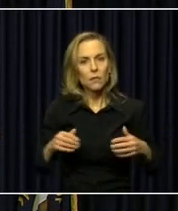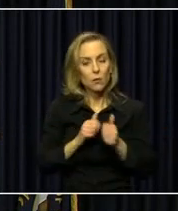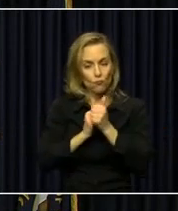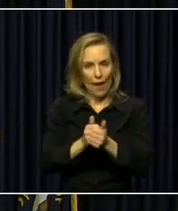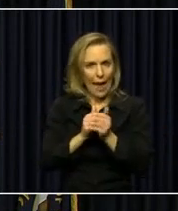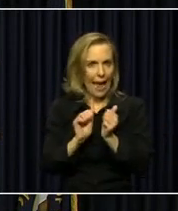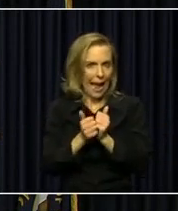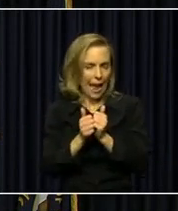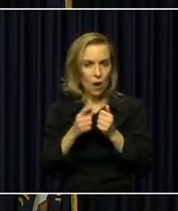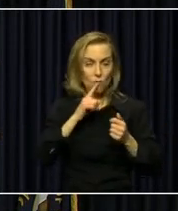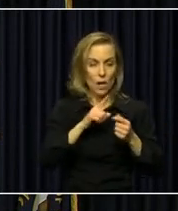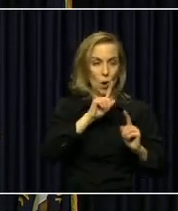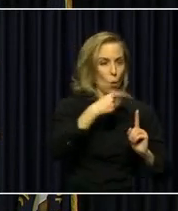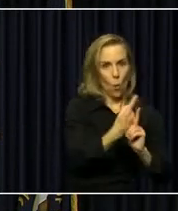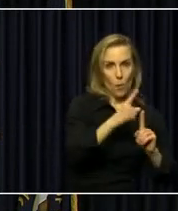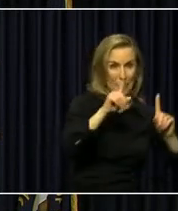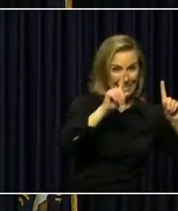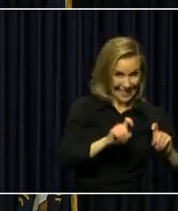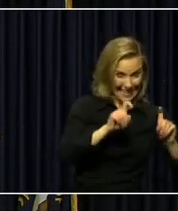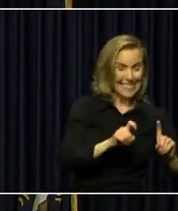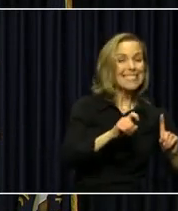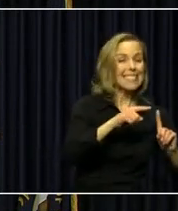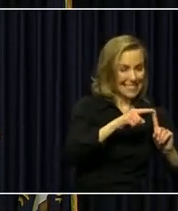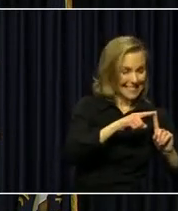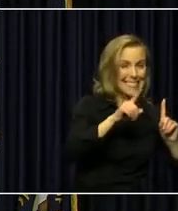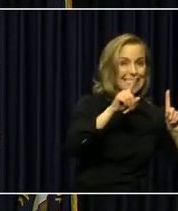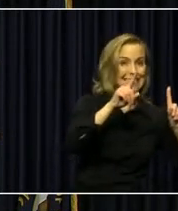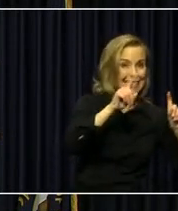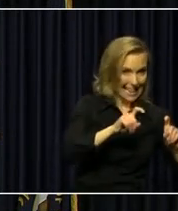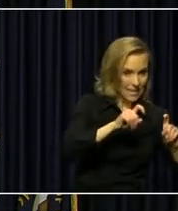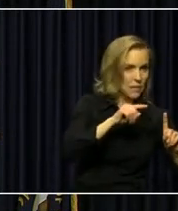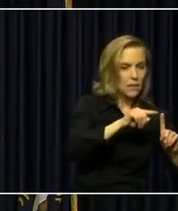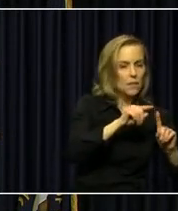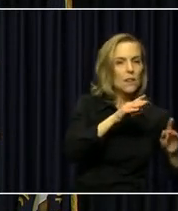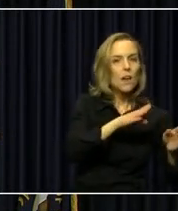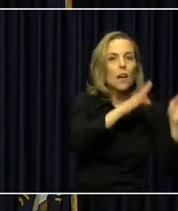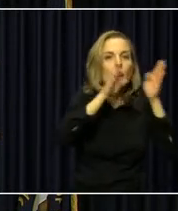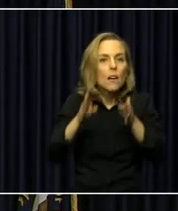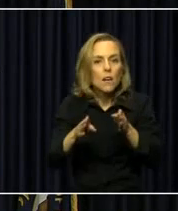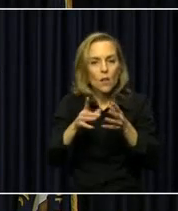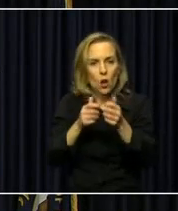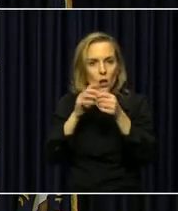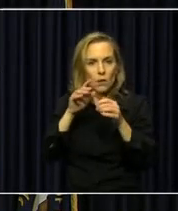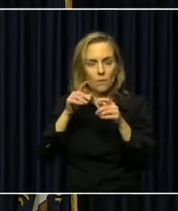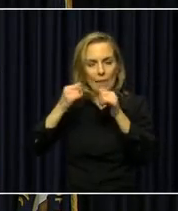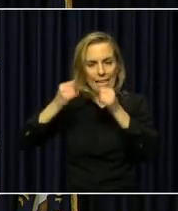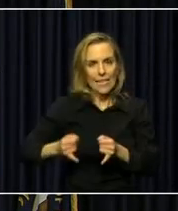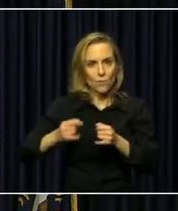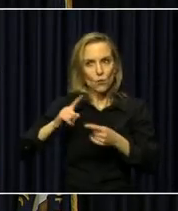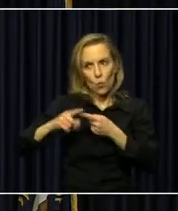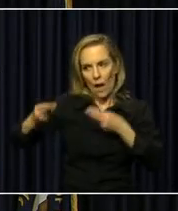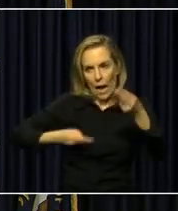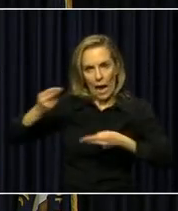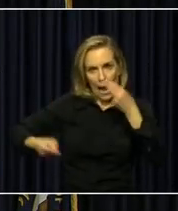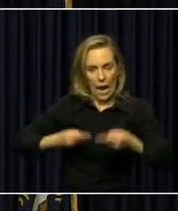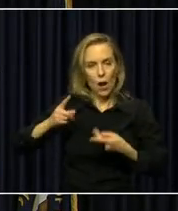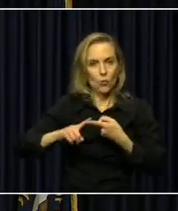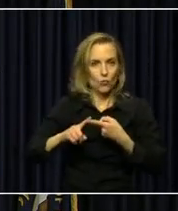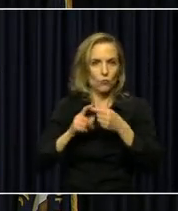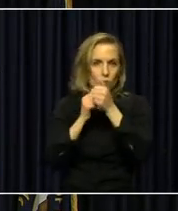WILL COME OUT OF THIS. BUT LET'S MAKE SURE THAT WE KEEP OUR EYE ON THE BALL, THIS WE